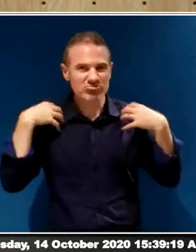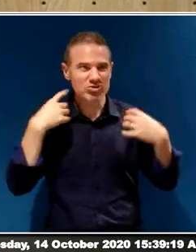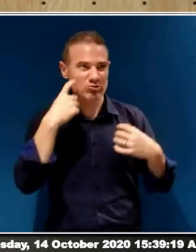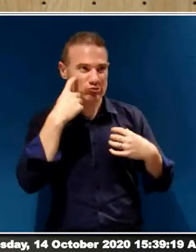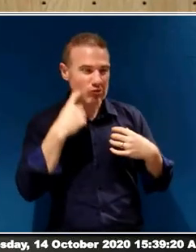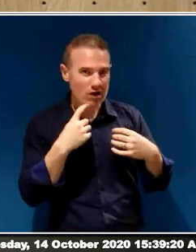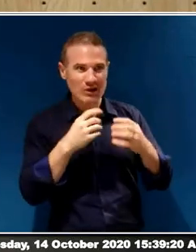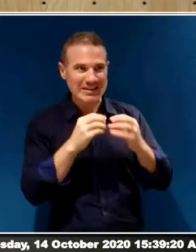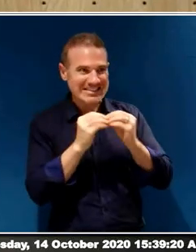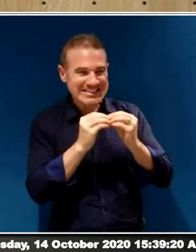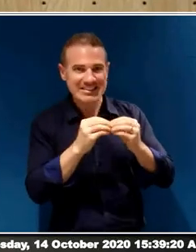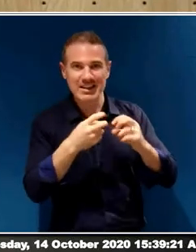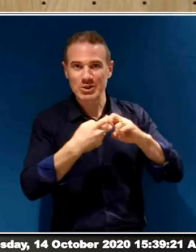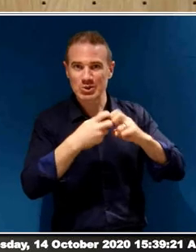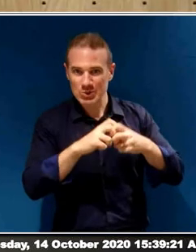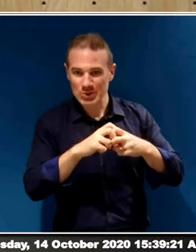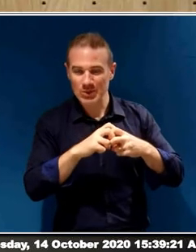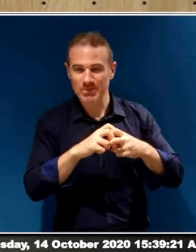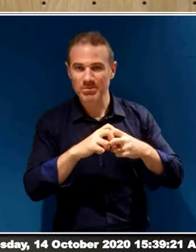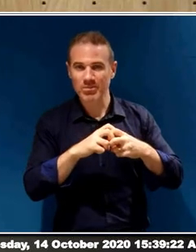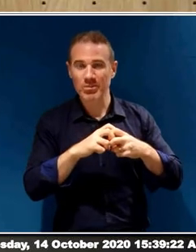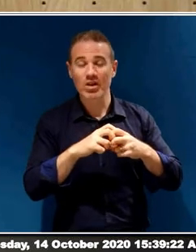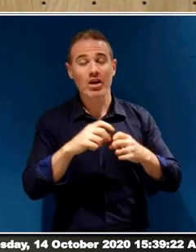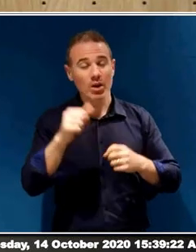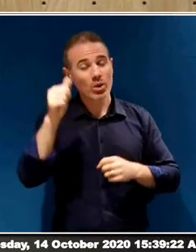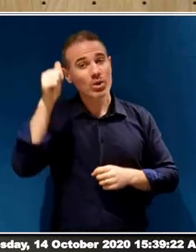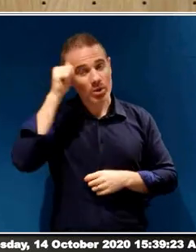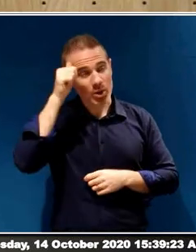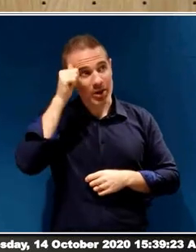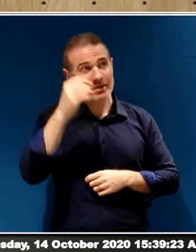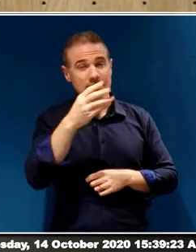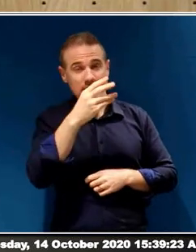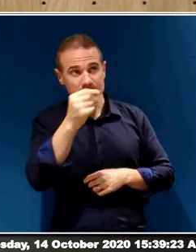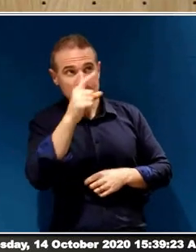We know that some States appear to have good complaint-making mechanisms and